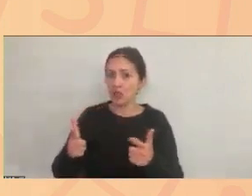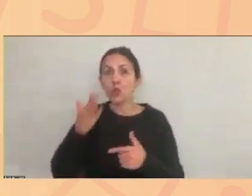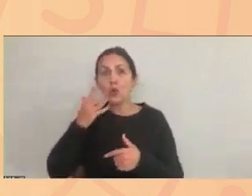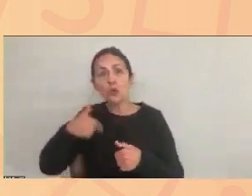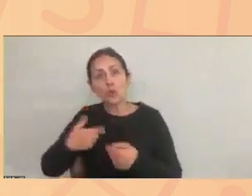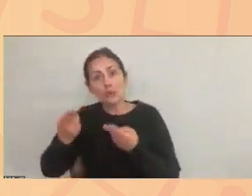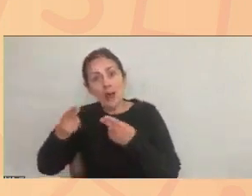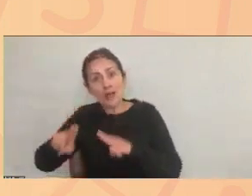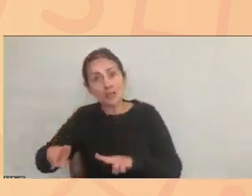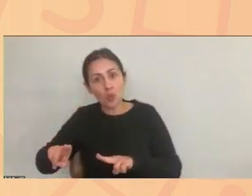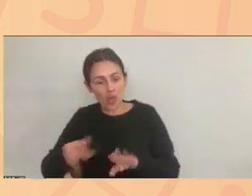Since going into the Education Department,